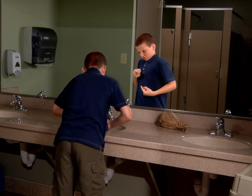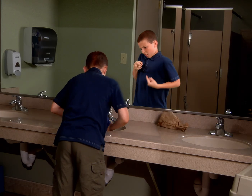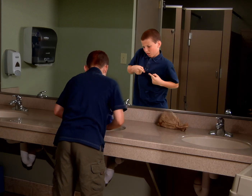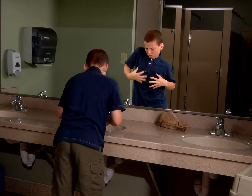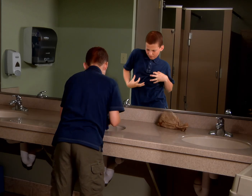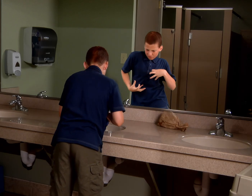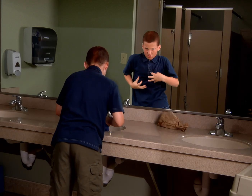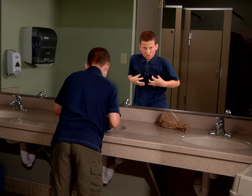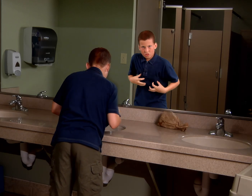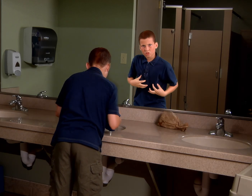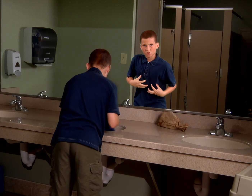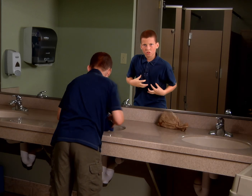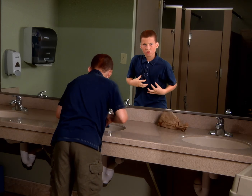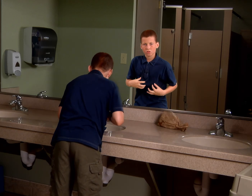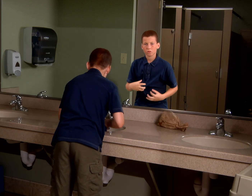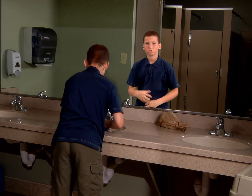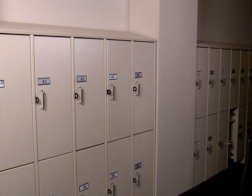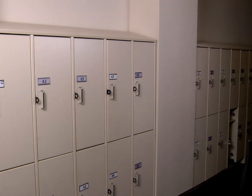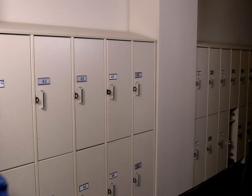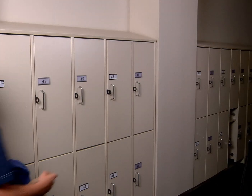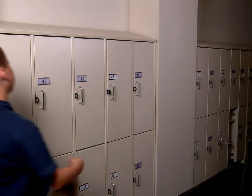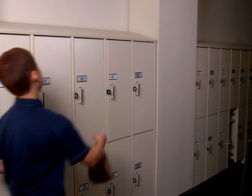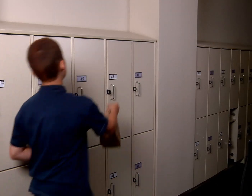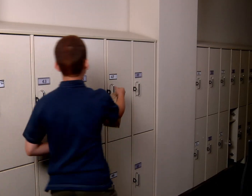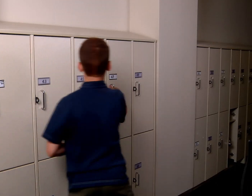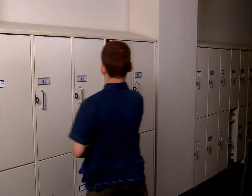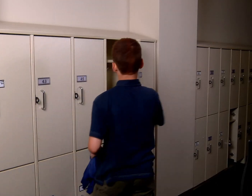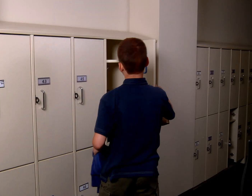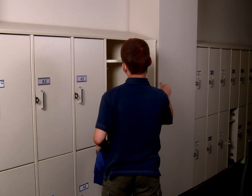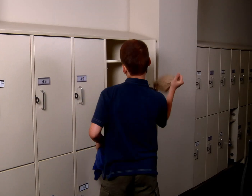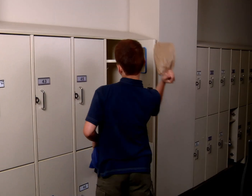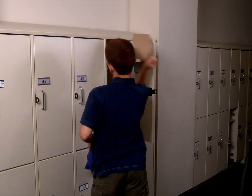LIFE ISN'T FAIR, THAT'S THE WAY IT IS,